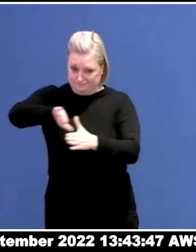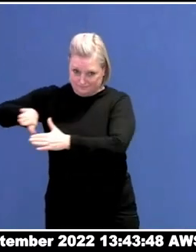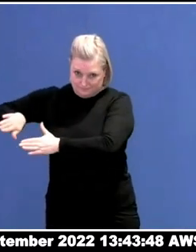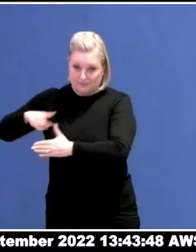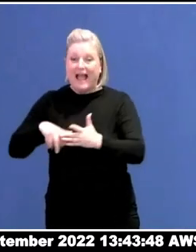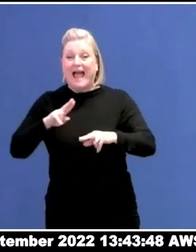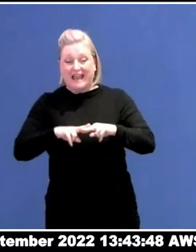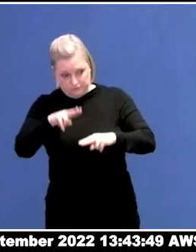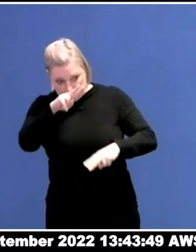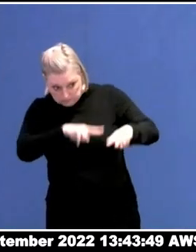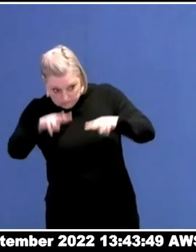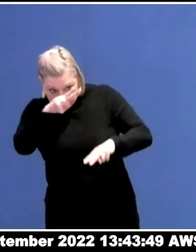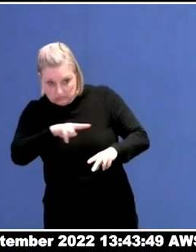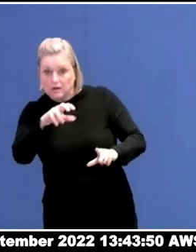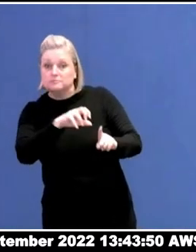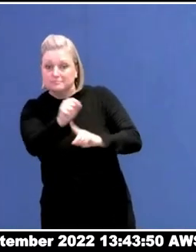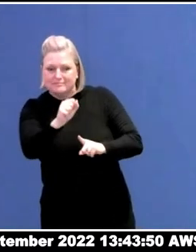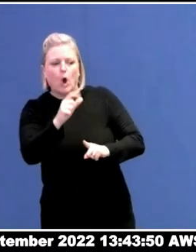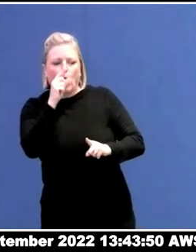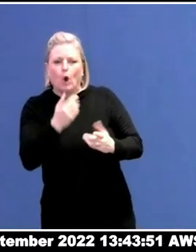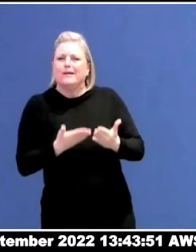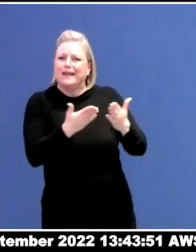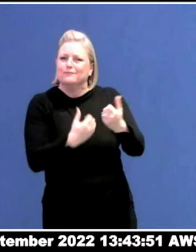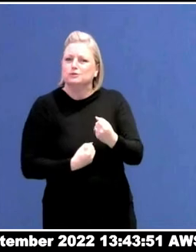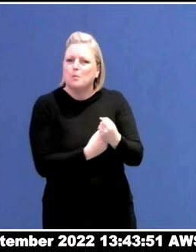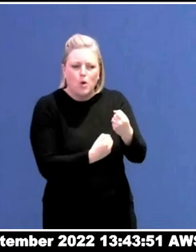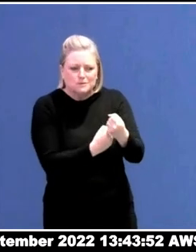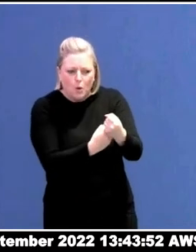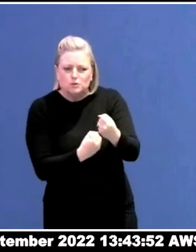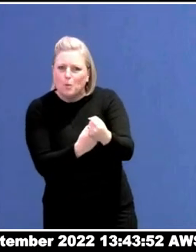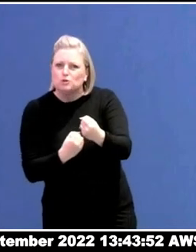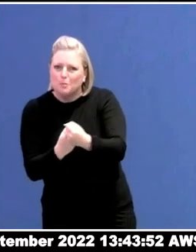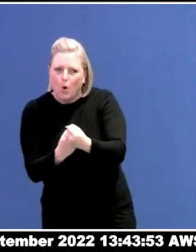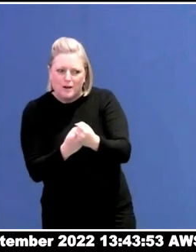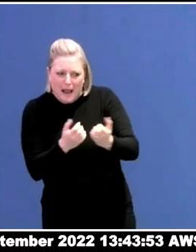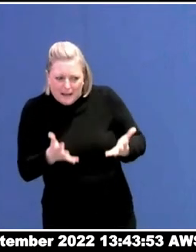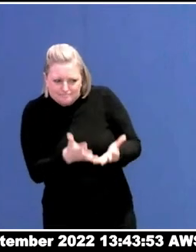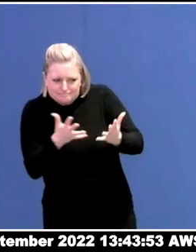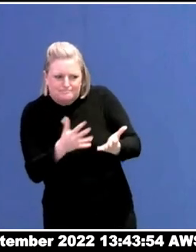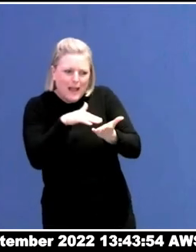We documented a number of instances where the person, you know, had acted in a behaviour